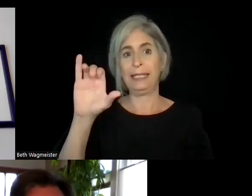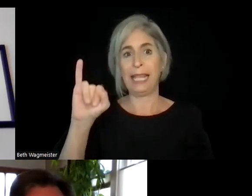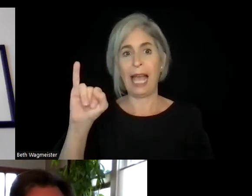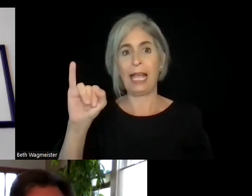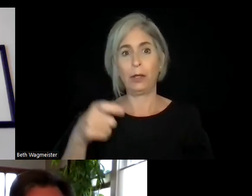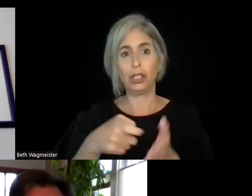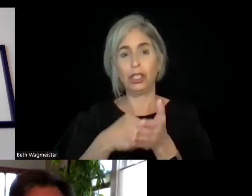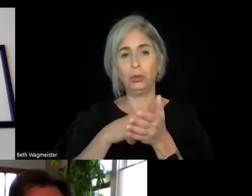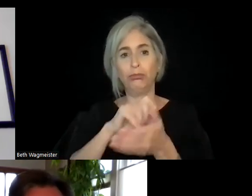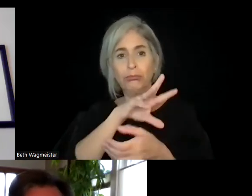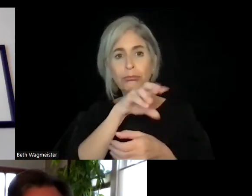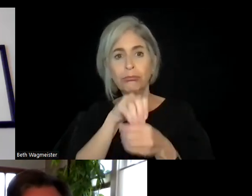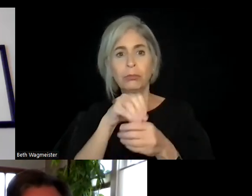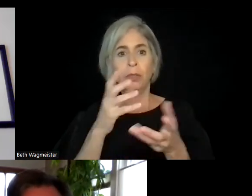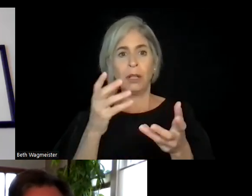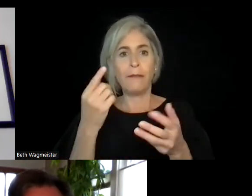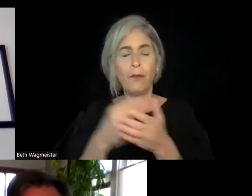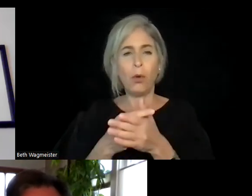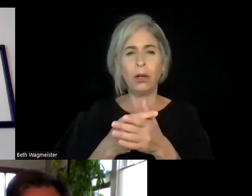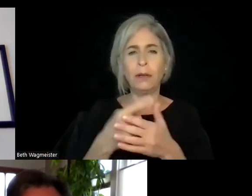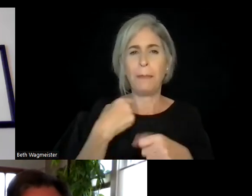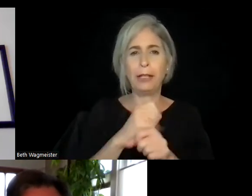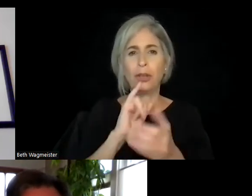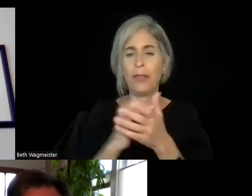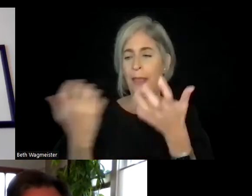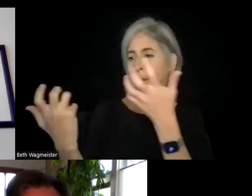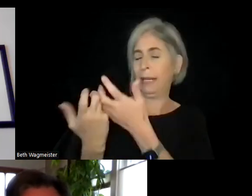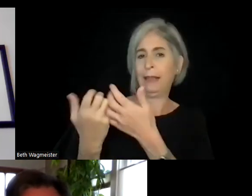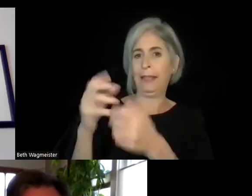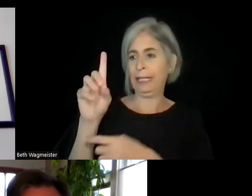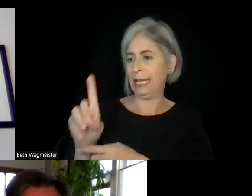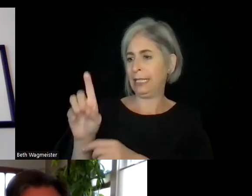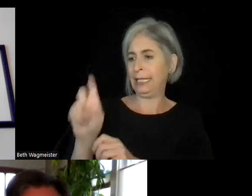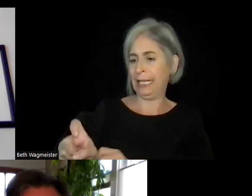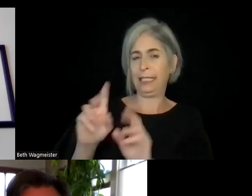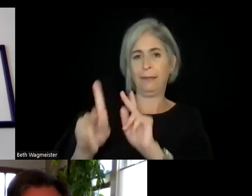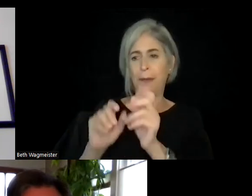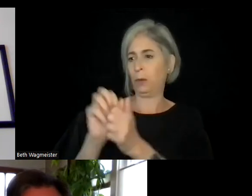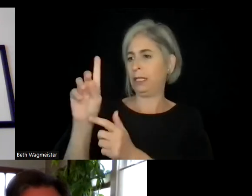today states should public funding of R and D in neuro tech and BCI include criteria to ensure that research outcomes meet the needs